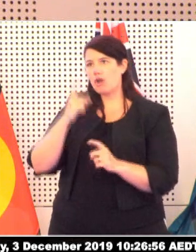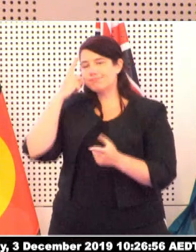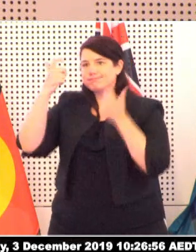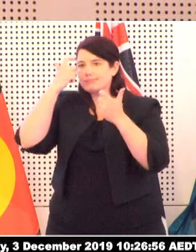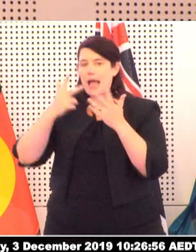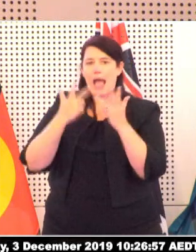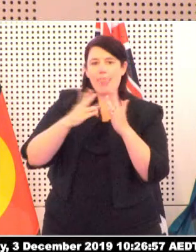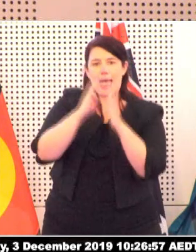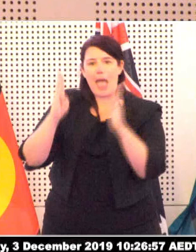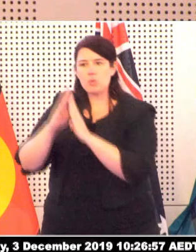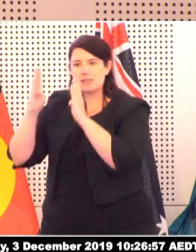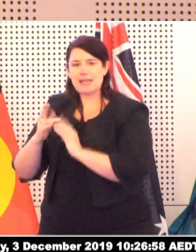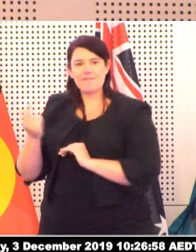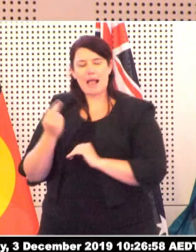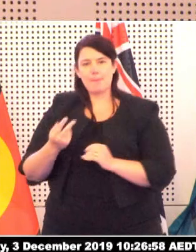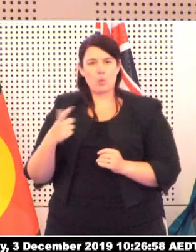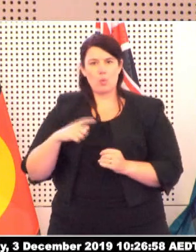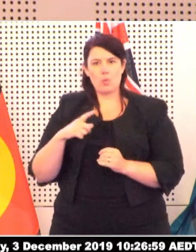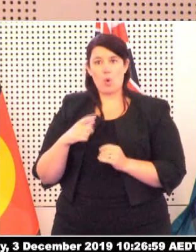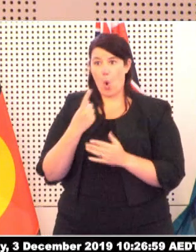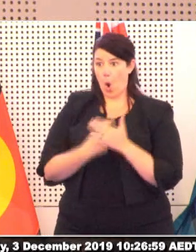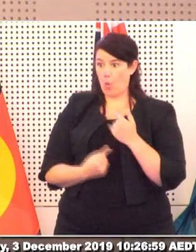Or was there any other alternative to institutions?